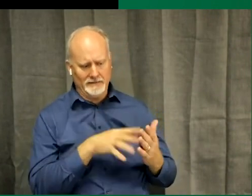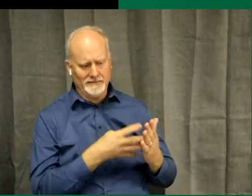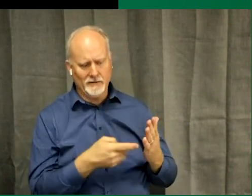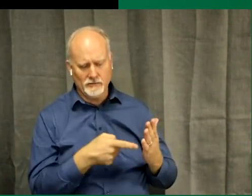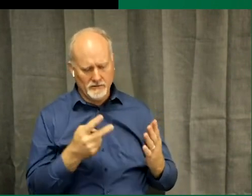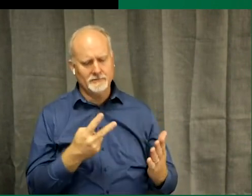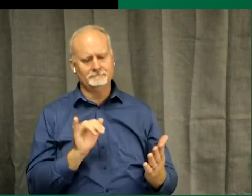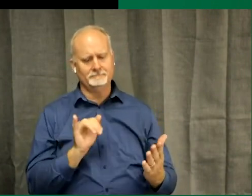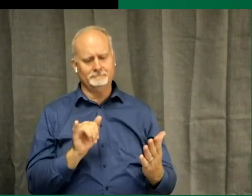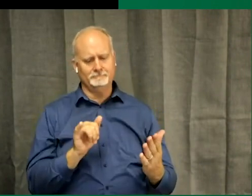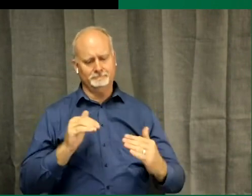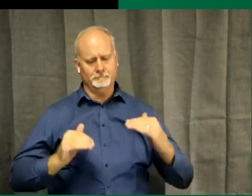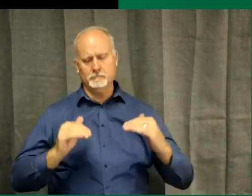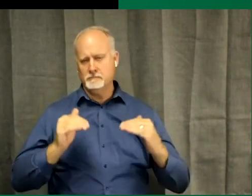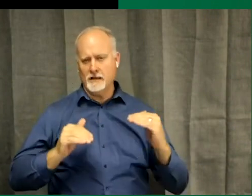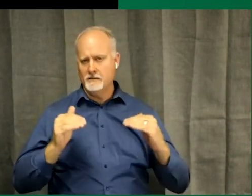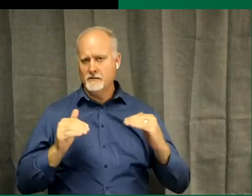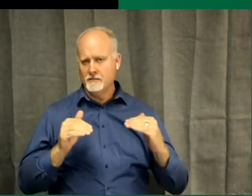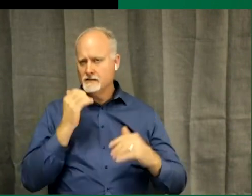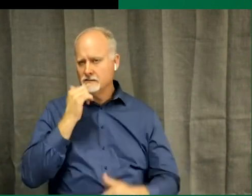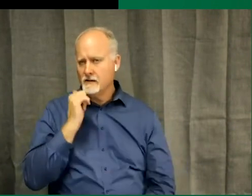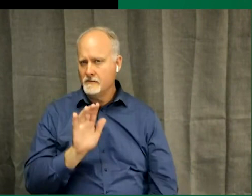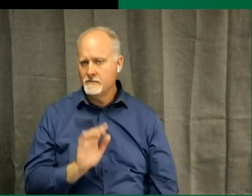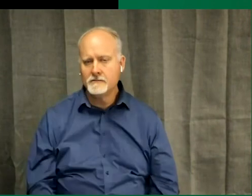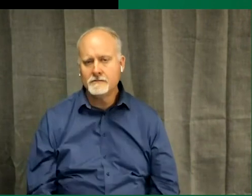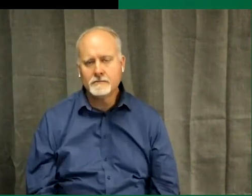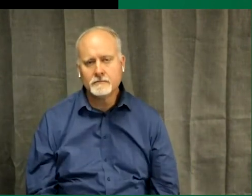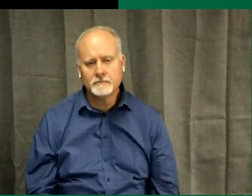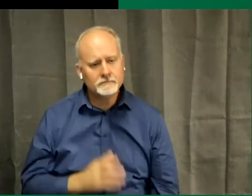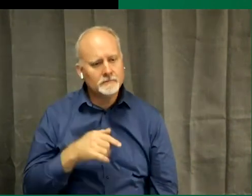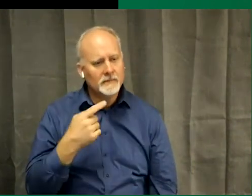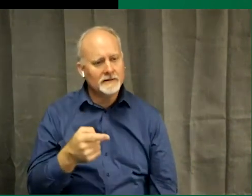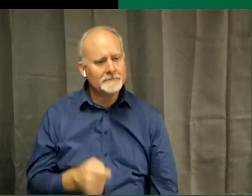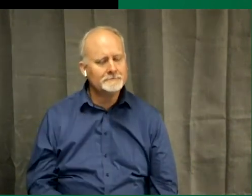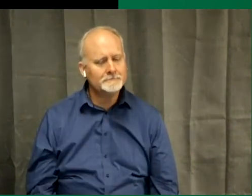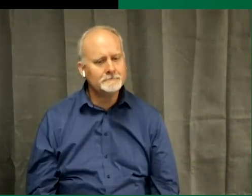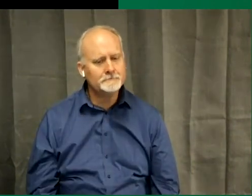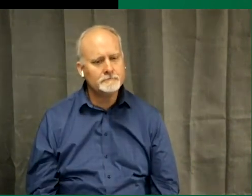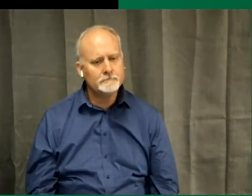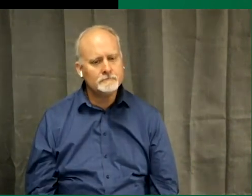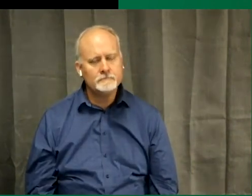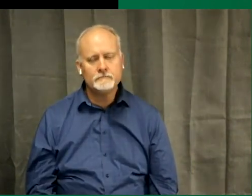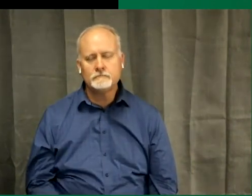allow you to have a sense of balance in your daily schedule next slide so within self-care there are